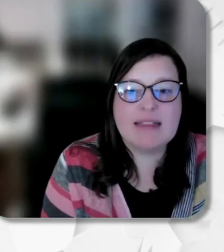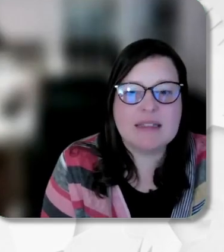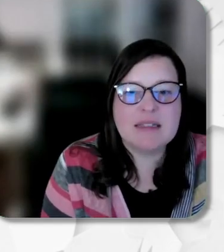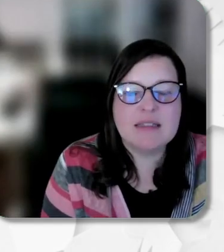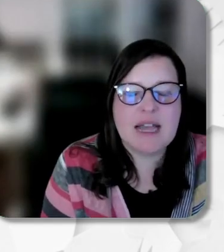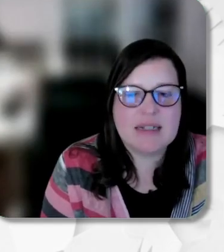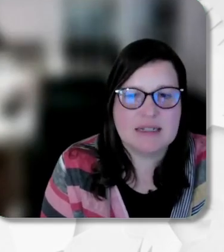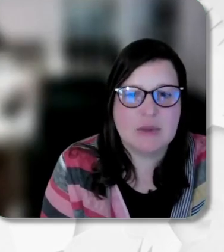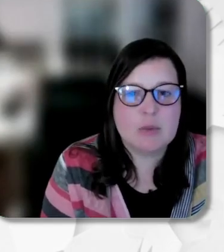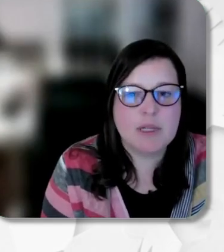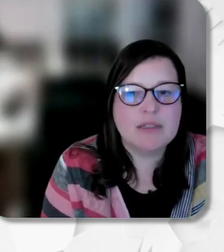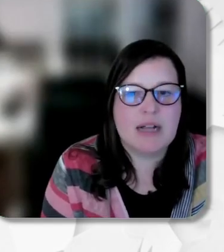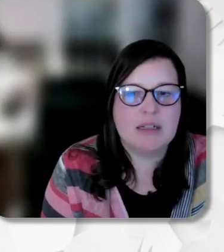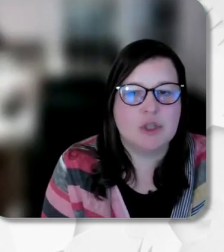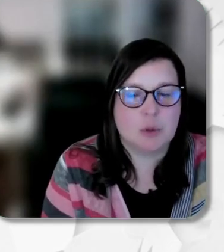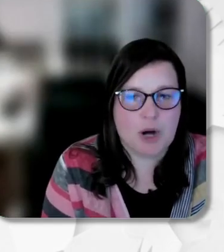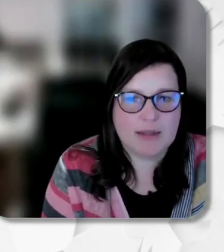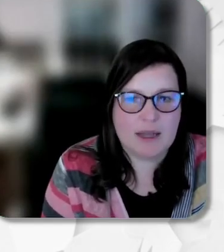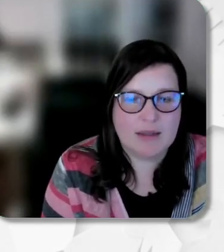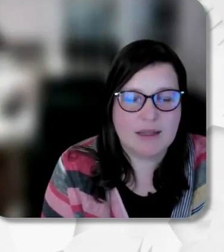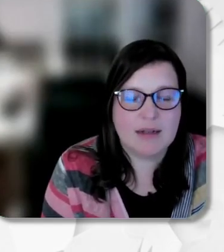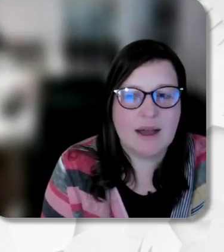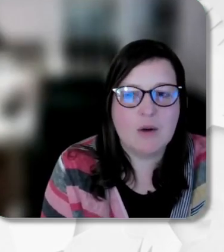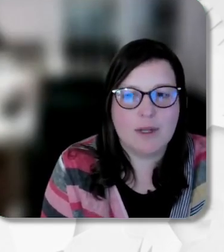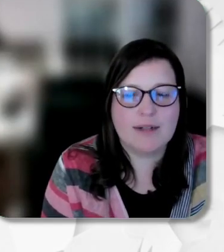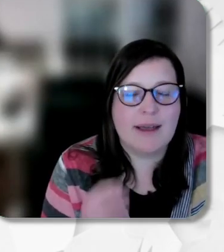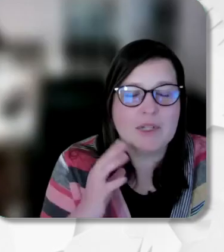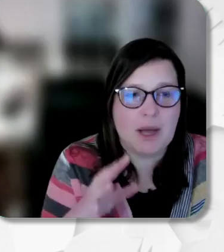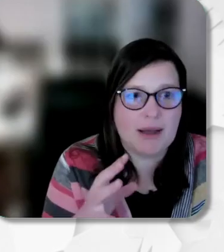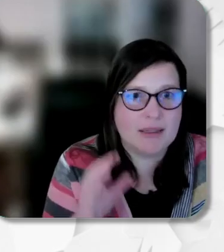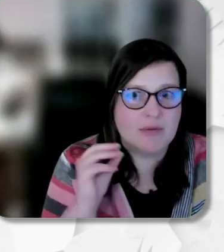And this is the idea that we build knowledge through a process not a one-time deposit of